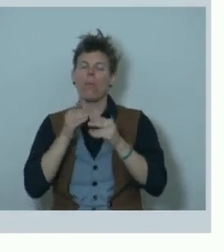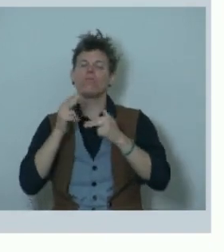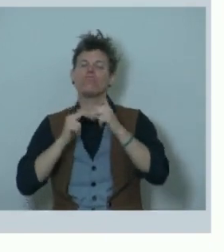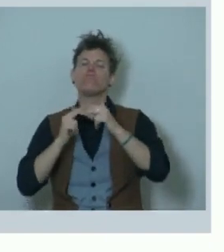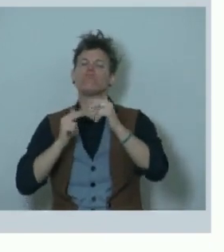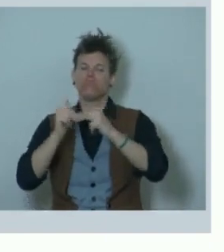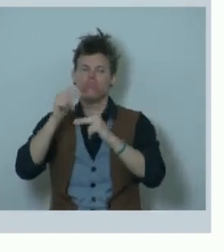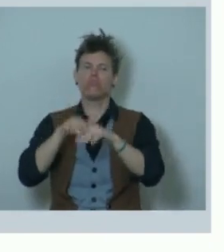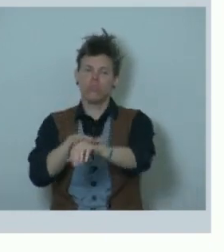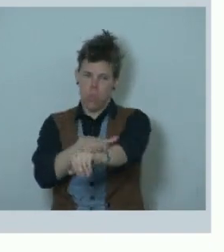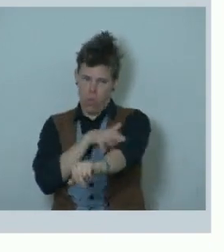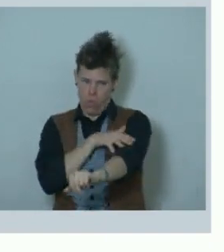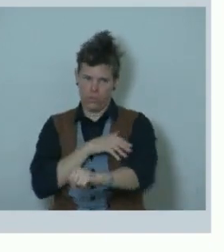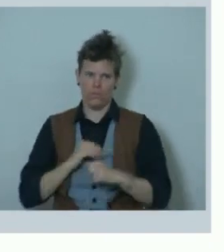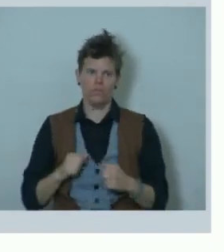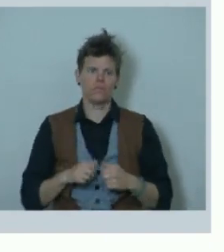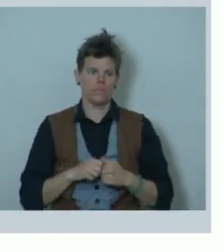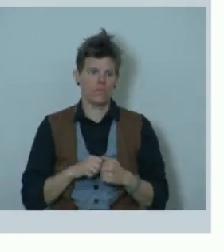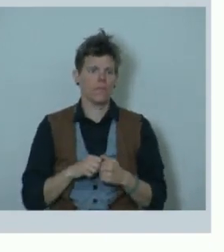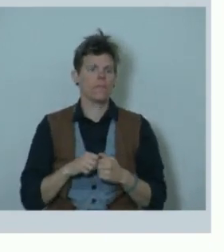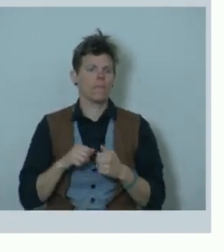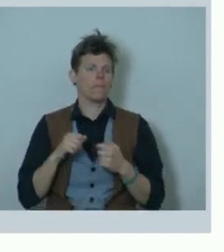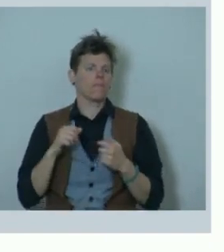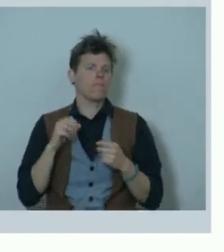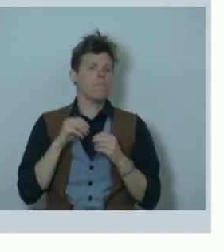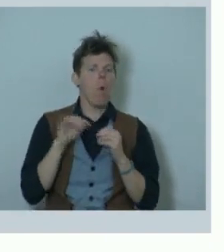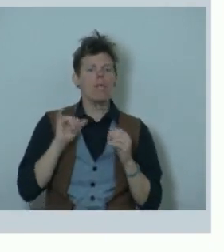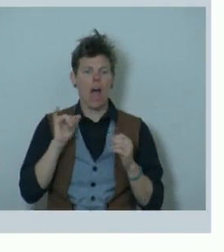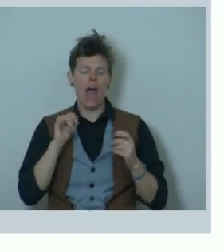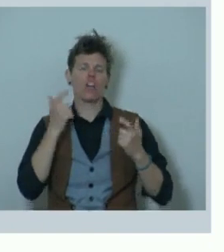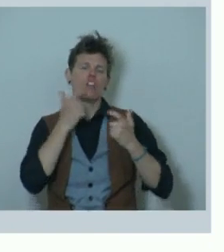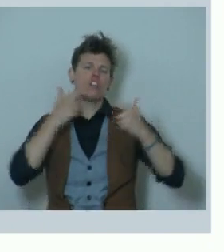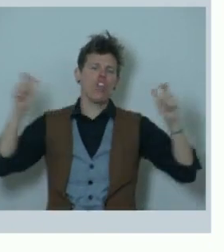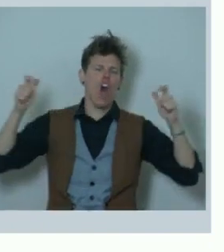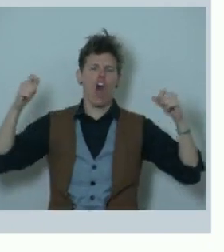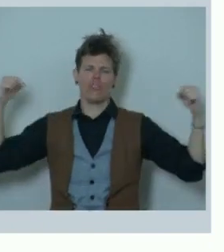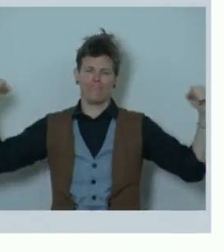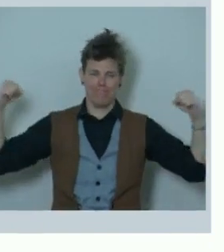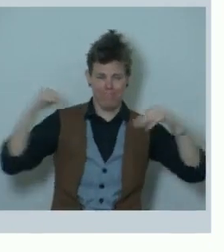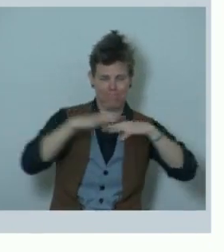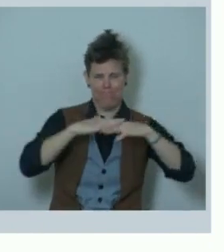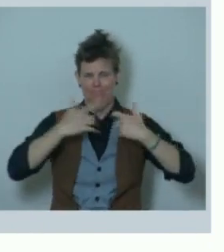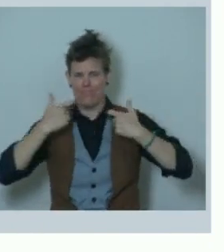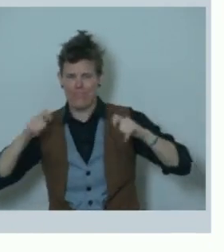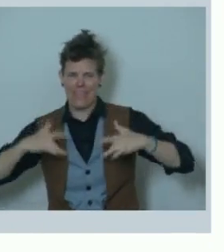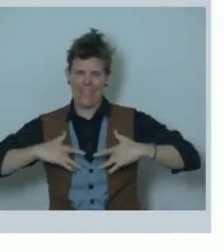WE WILL FIGURE OUT WHAT THOSE ARE AND WE WILL KEEP BROADENING THAT SCOPE.